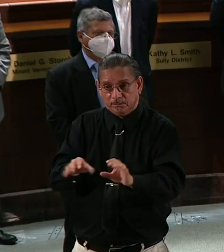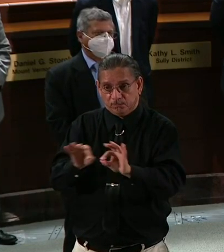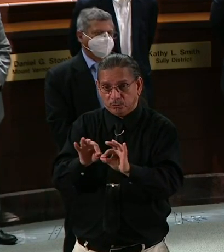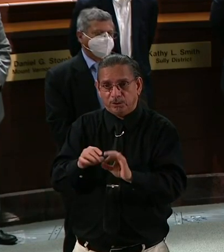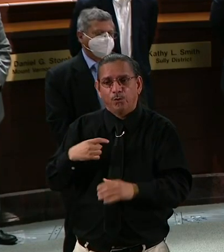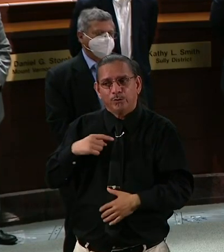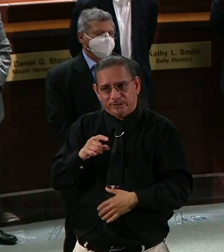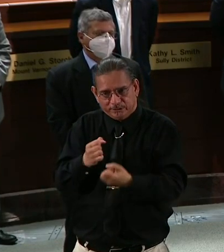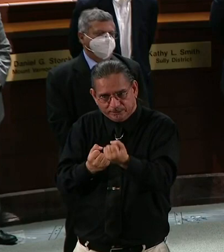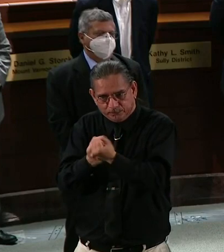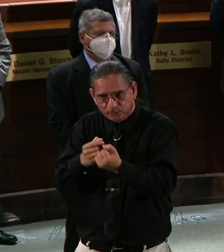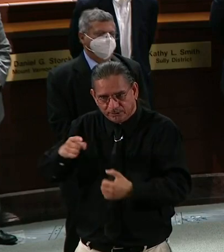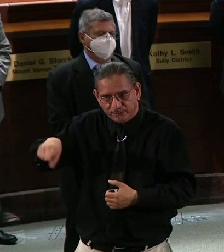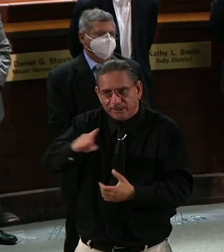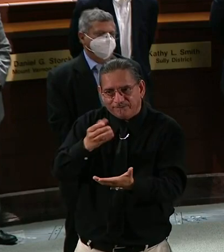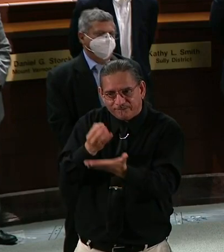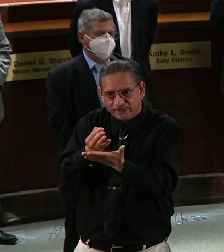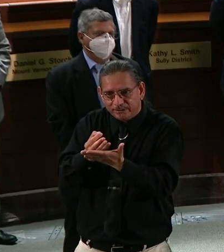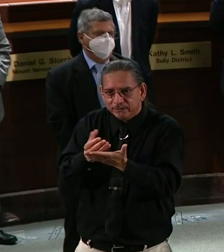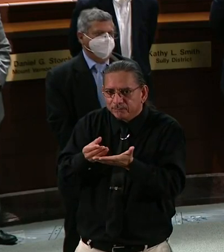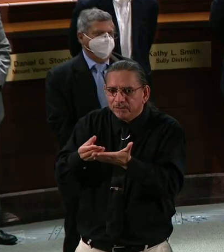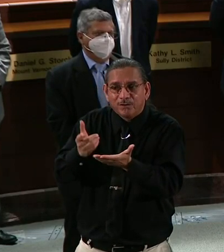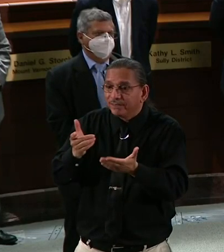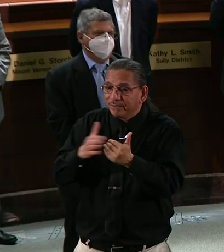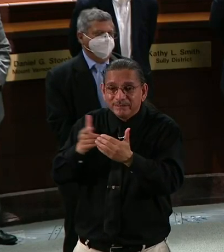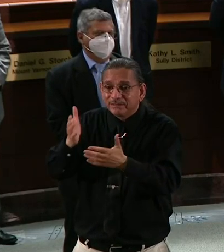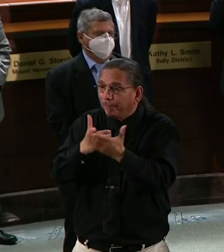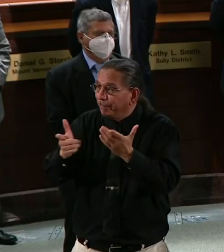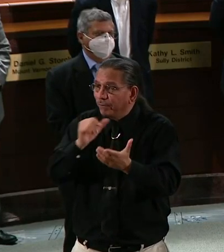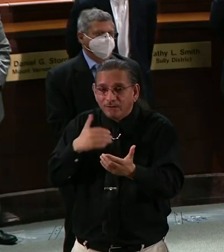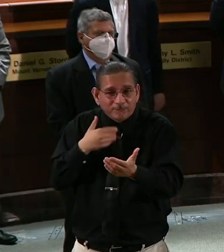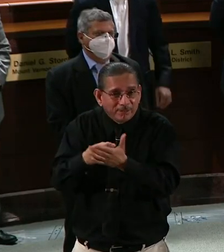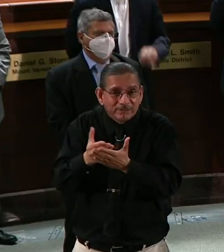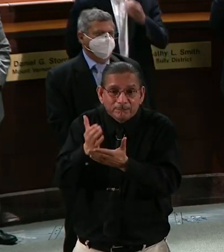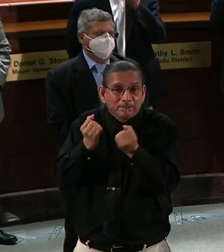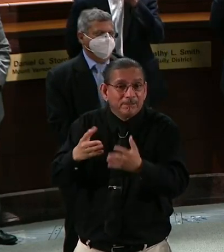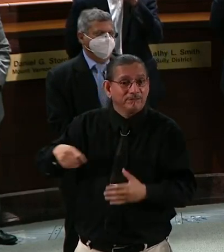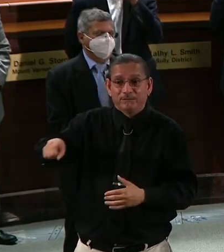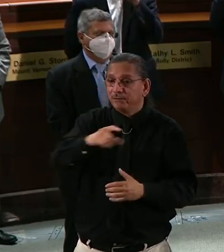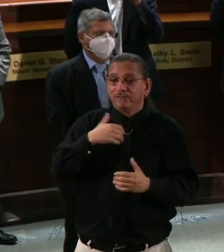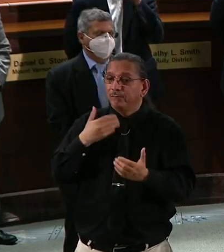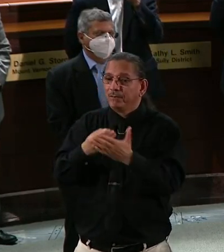DIFFICULT OUT ON. SAN QUE.